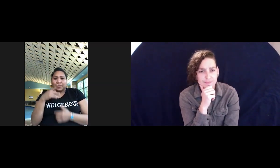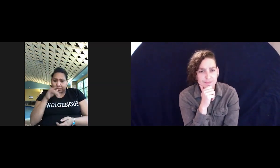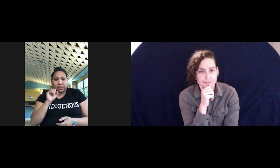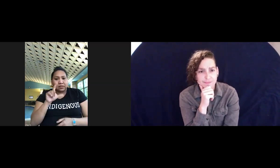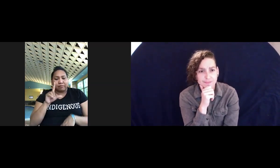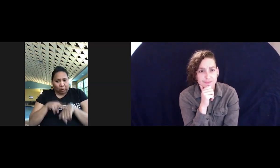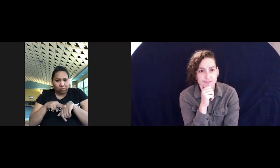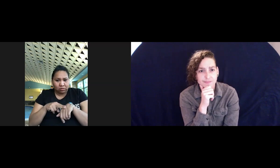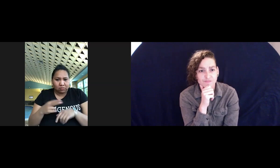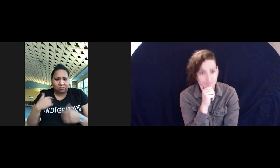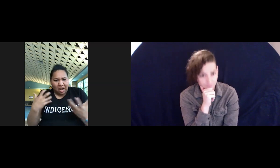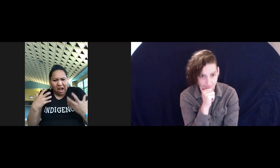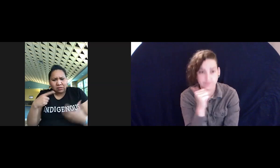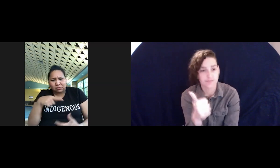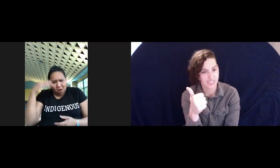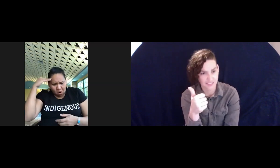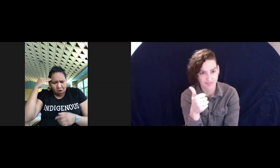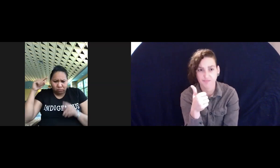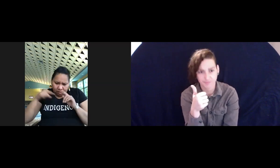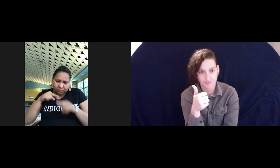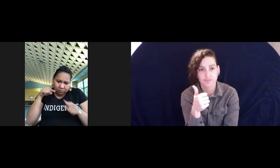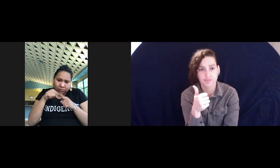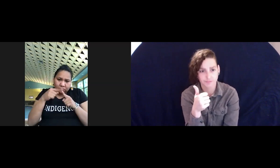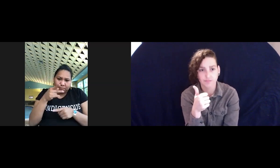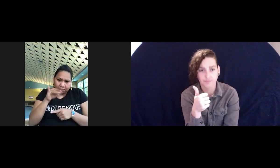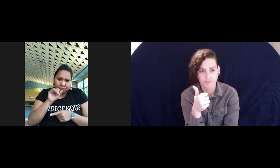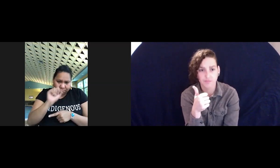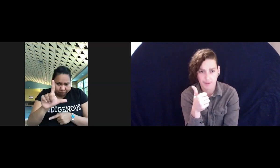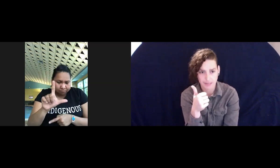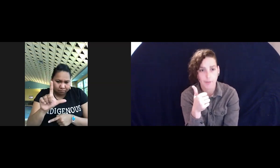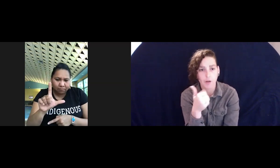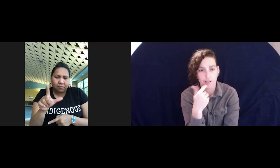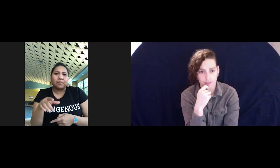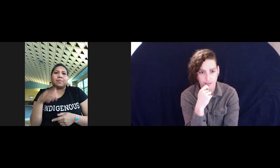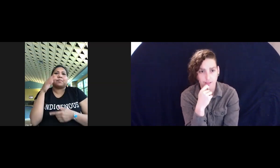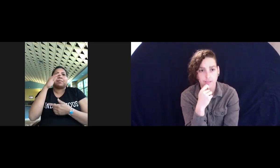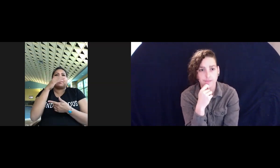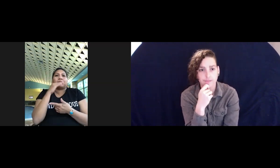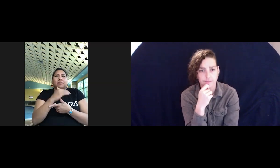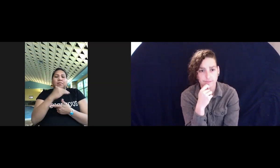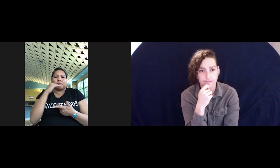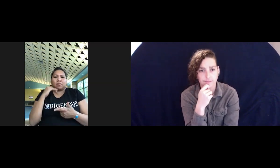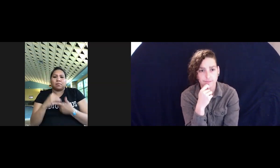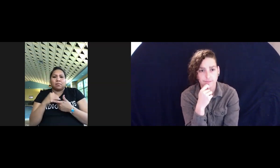PISL of course. I want the Deaf community to know about PISL.